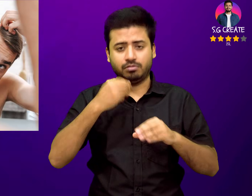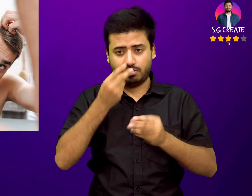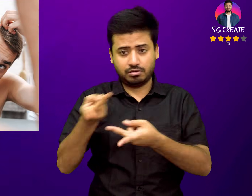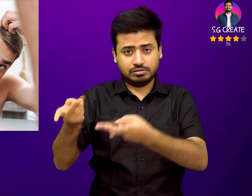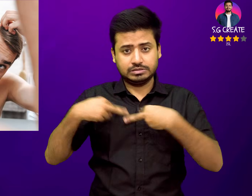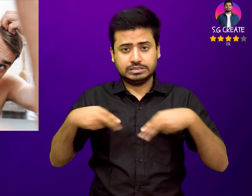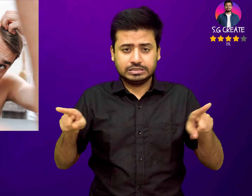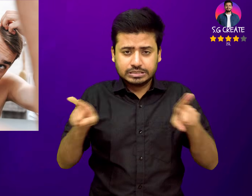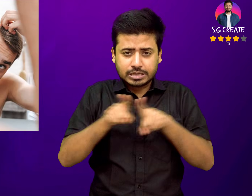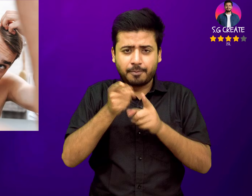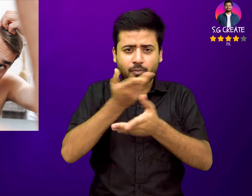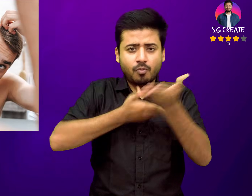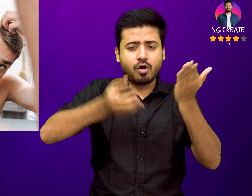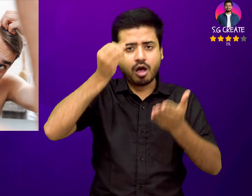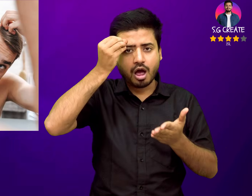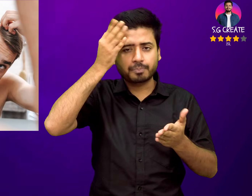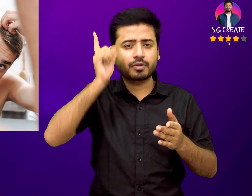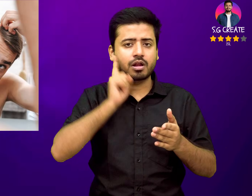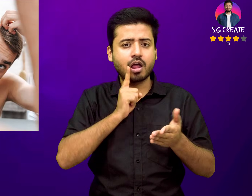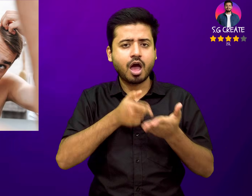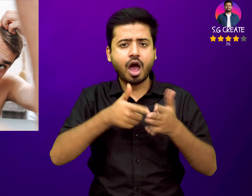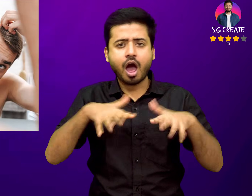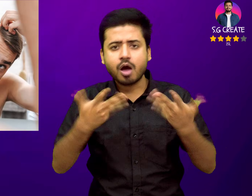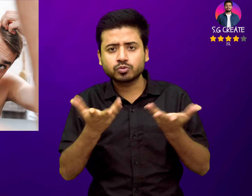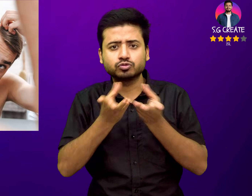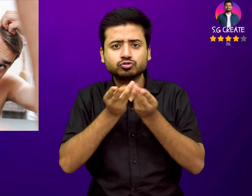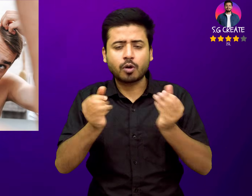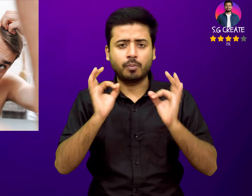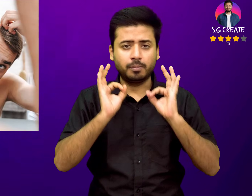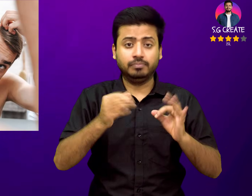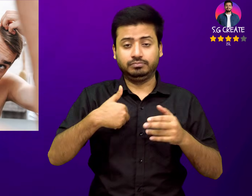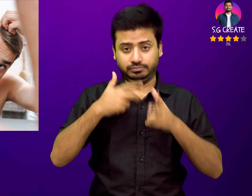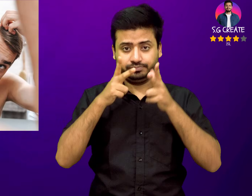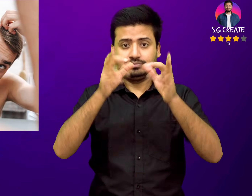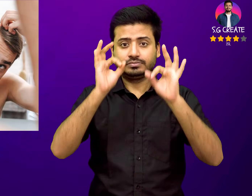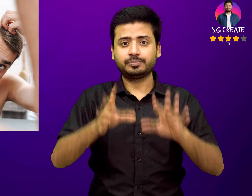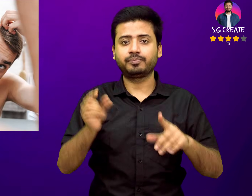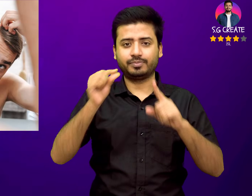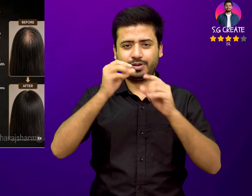trio is so frequently recommended for hair health, we need to break down the active compounds found